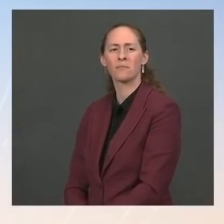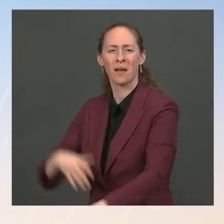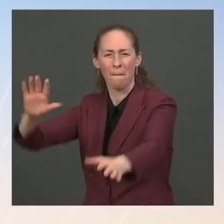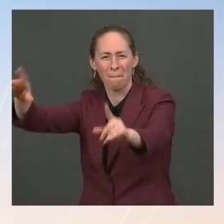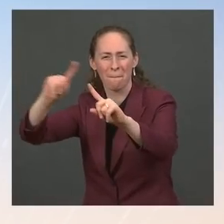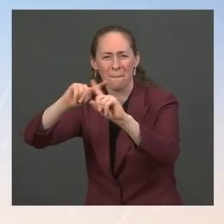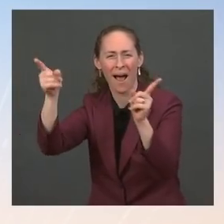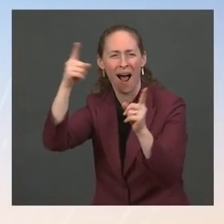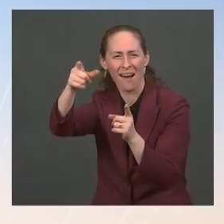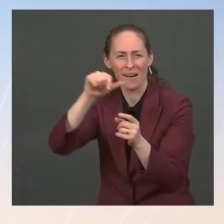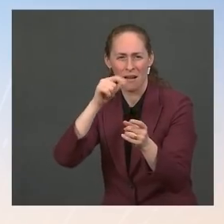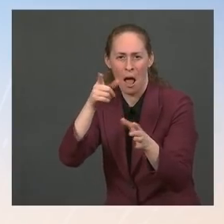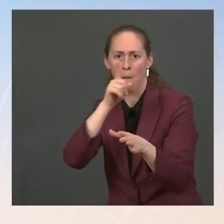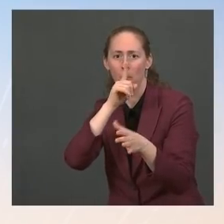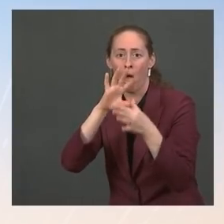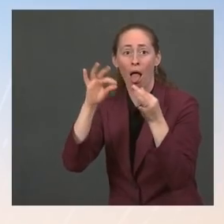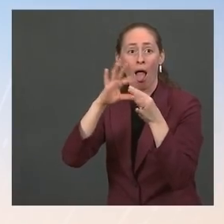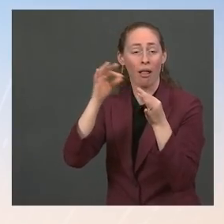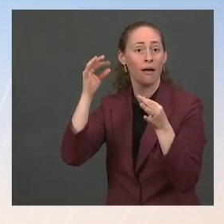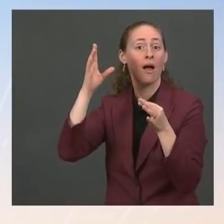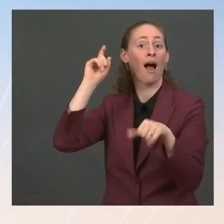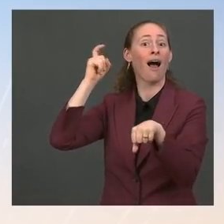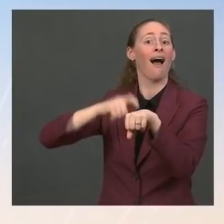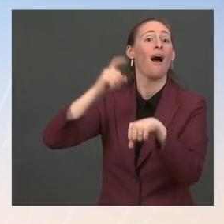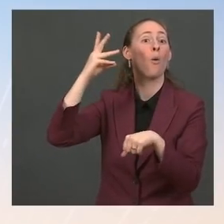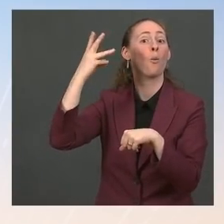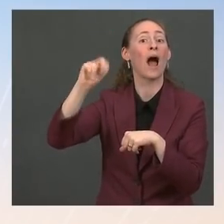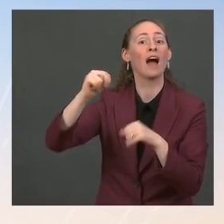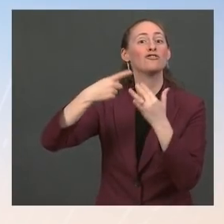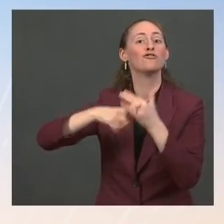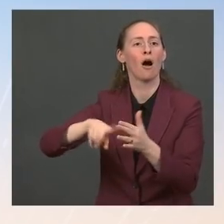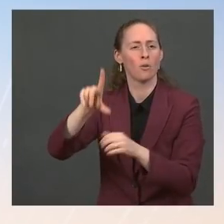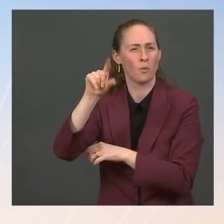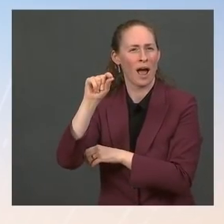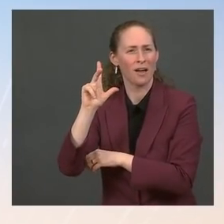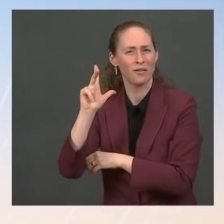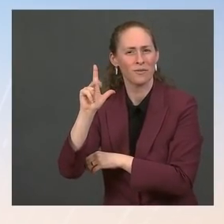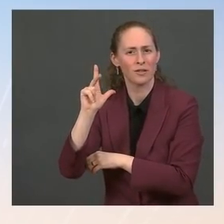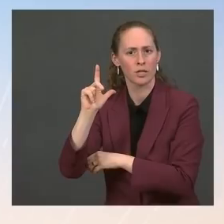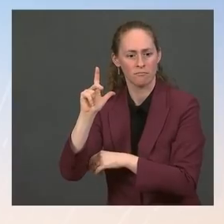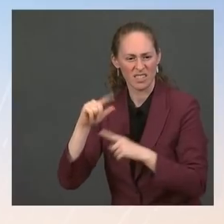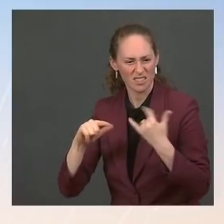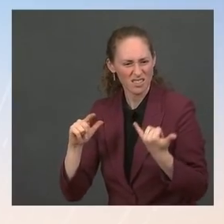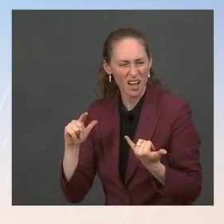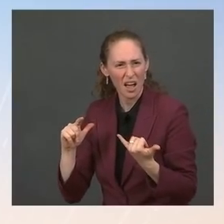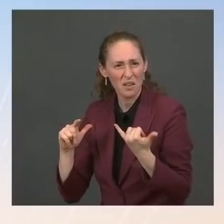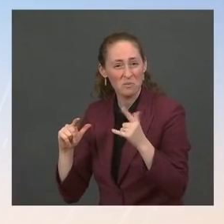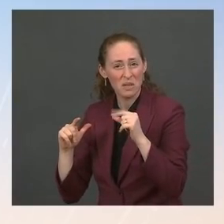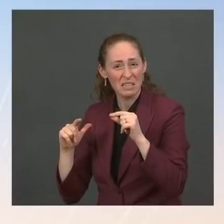Next year, 2022, the expectation is that middle-class families will be paying, granted, a little bit more,